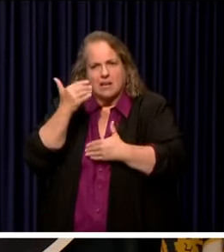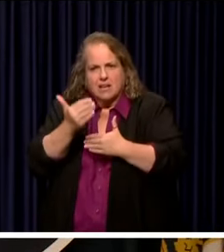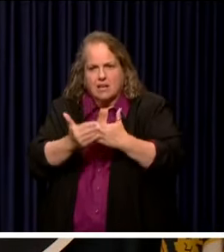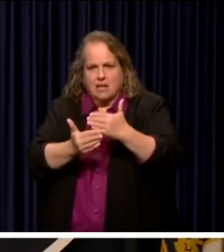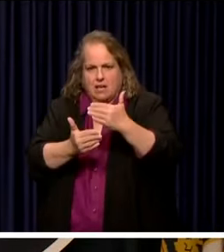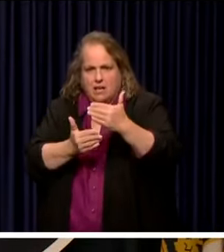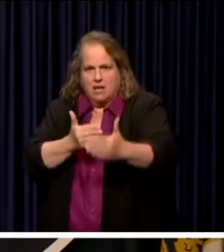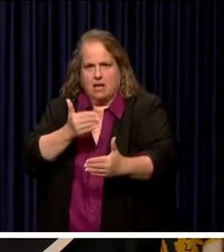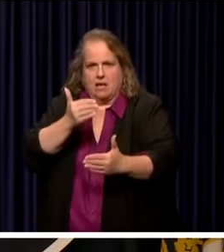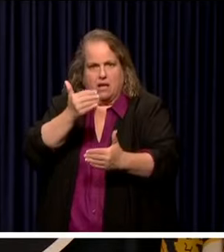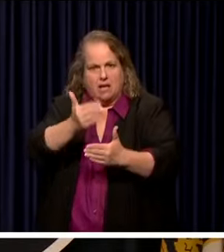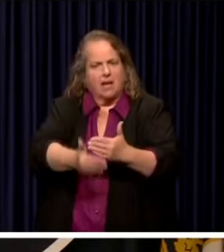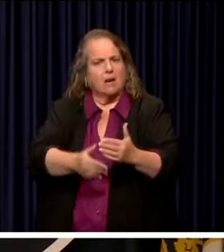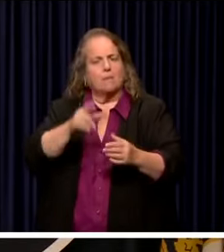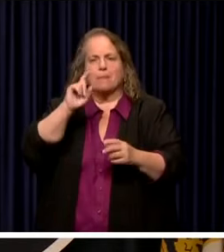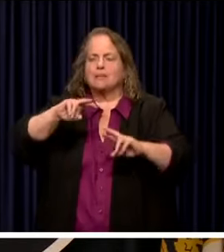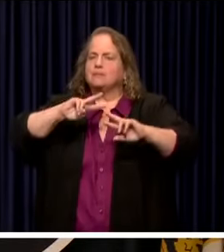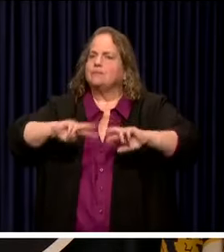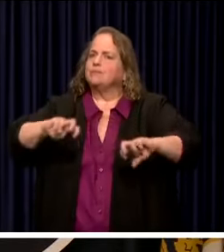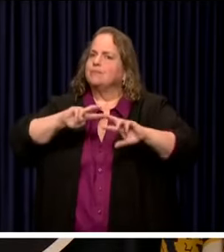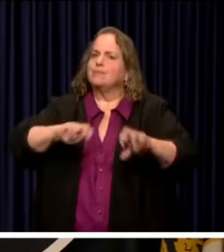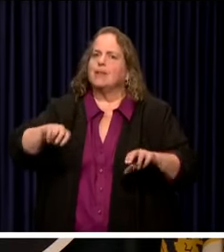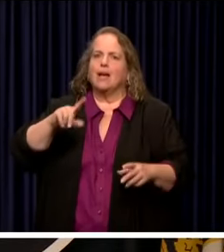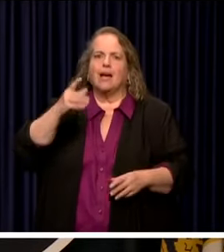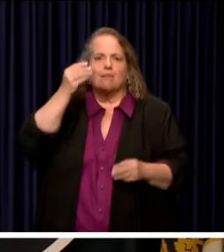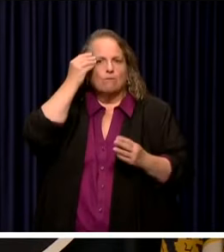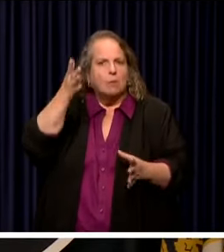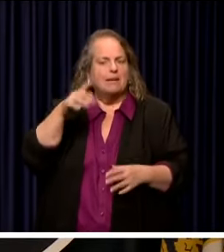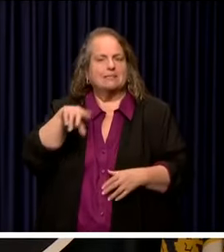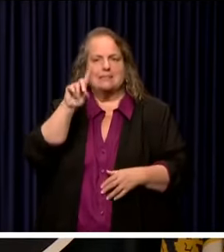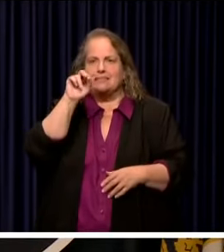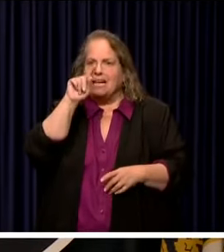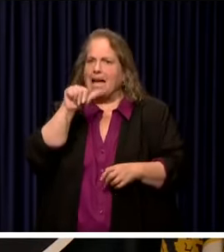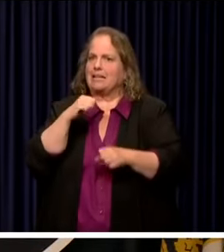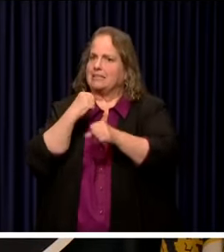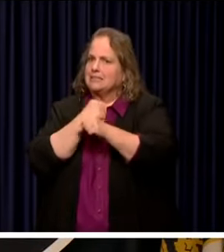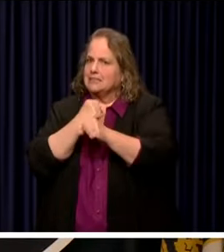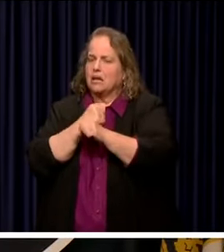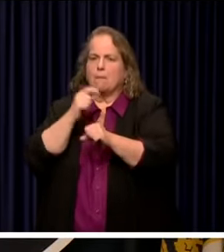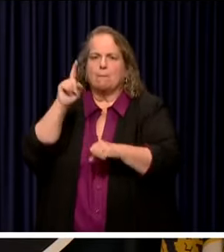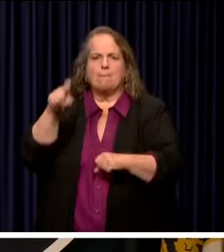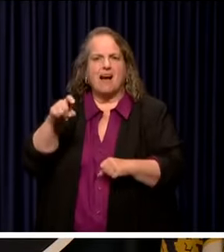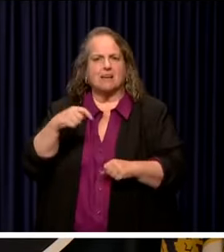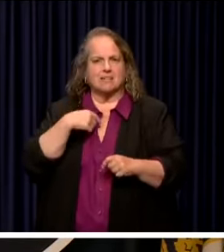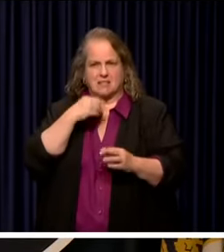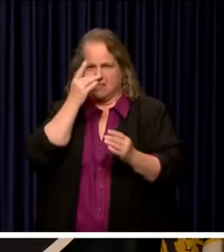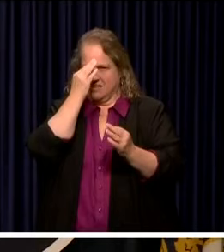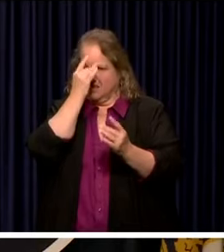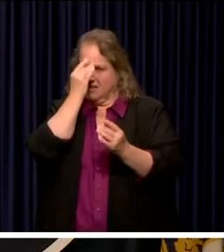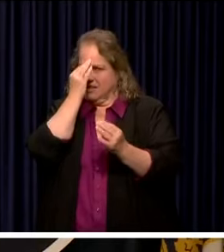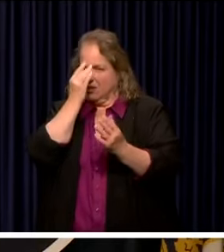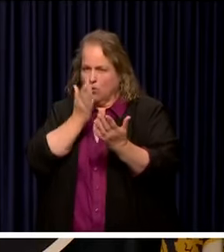THE FIRST BUT BEING THE ABSOLUTE BEST, KNOWING THAT NOT JUST THE